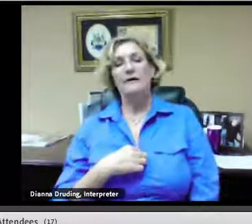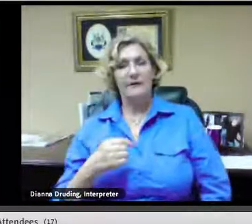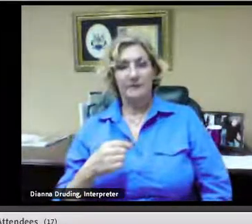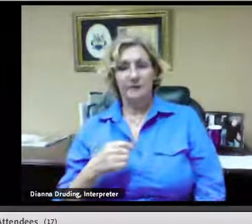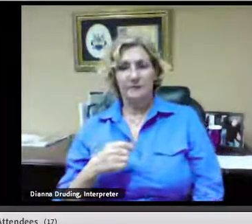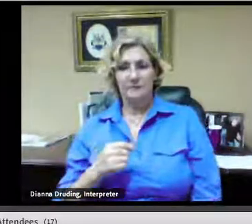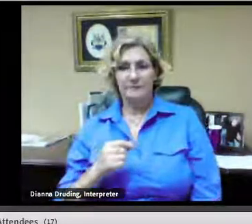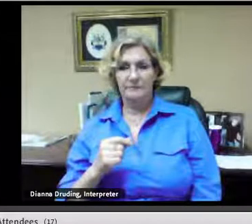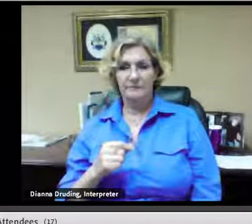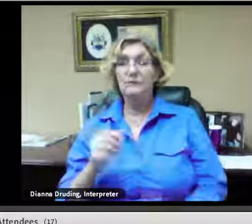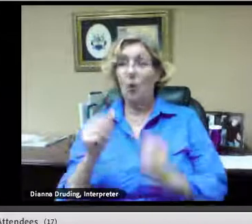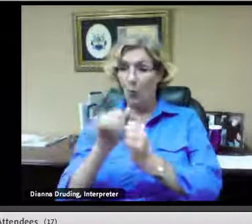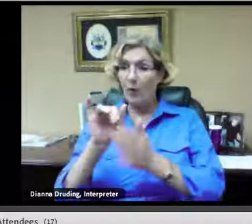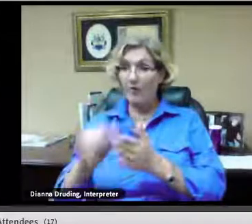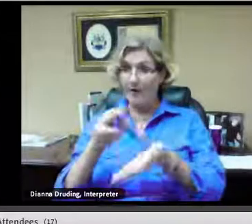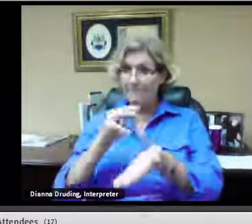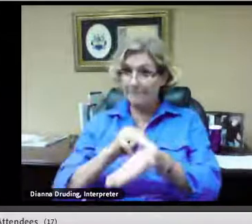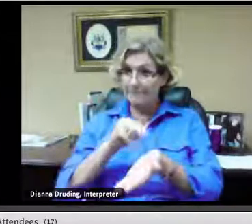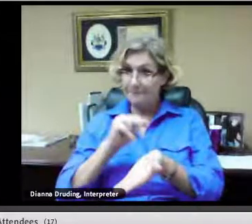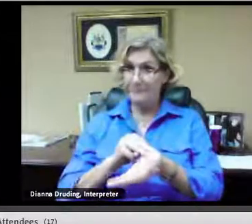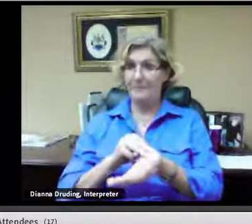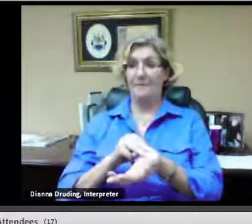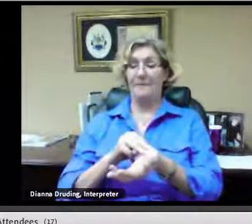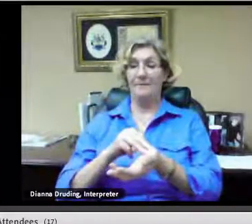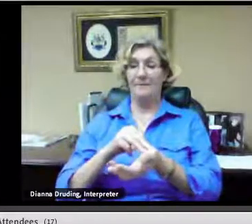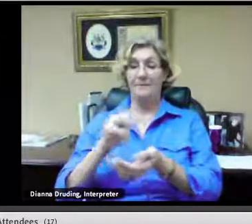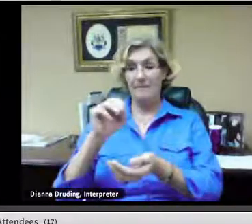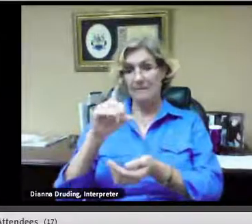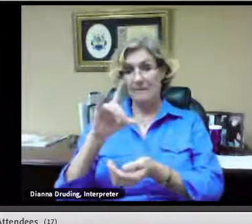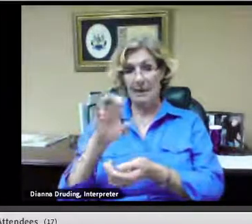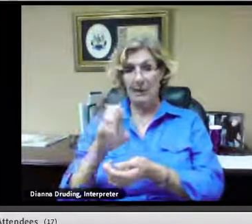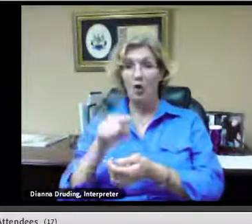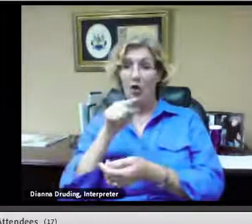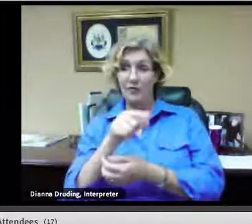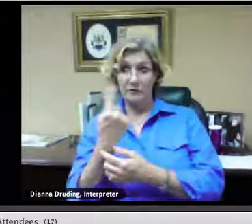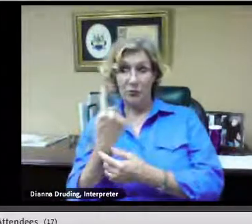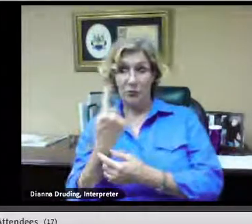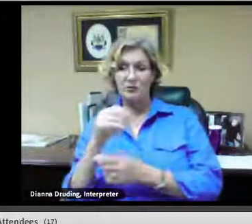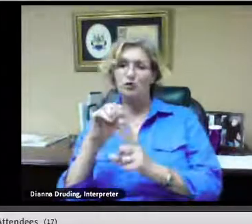that we're going to talk about, the social model, examine, you know, your particular policies, procedures,